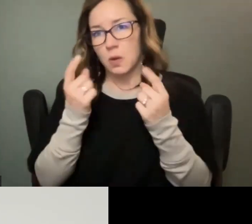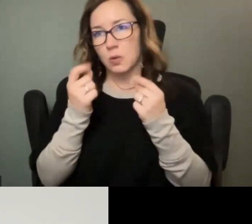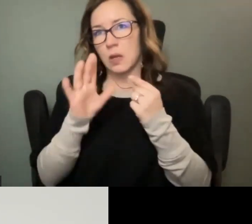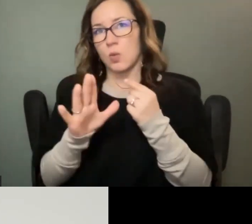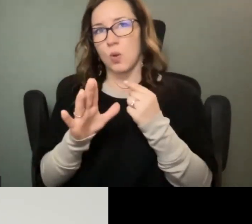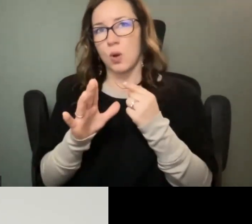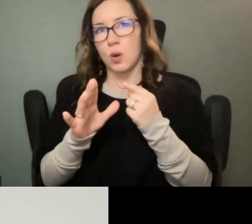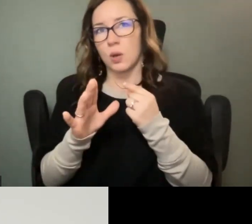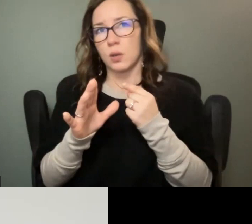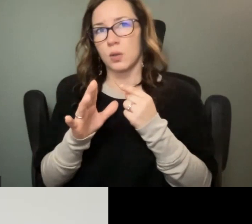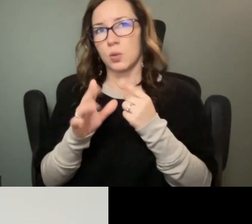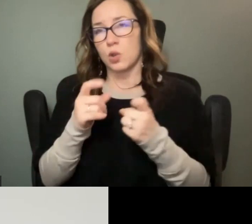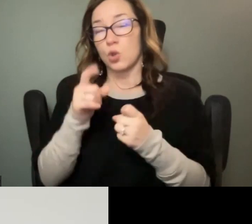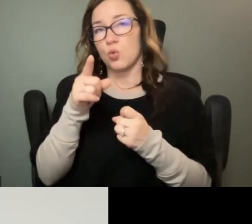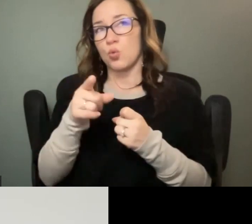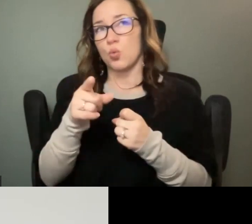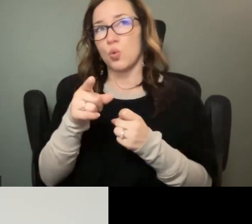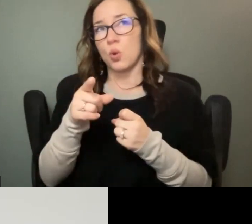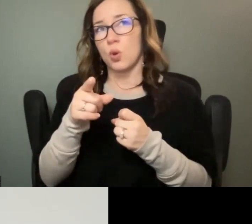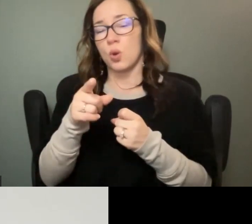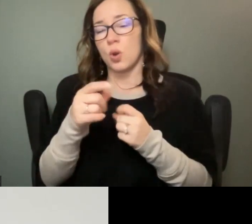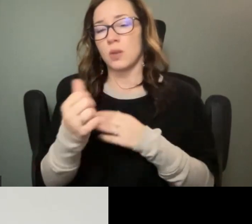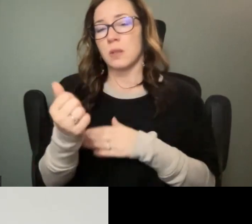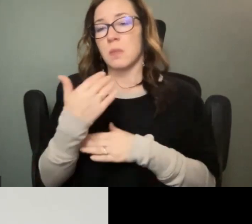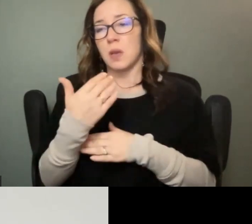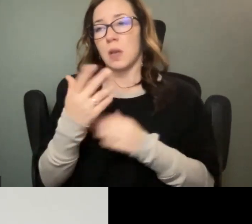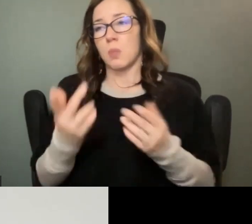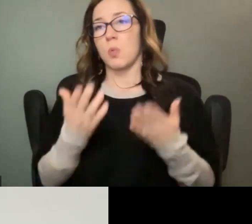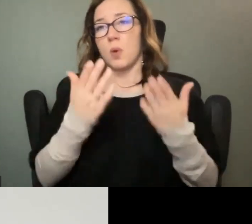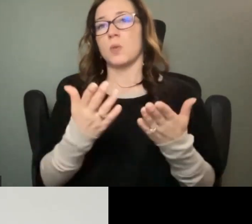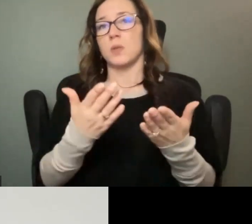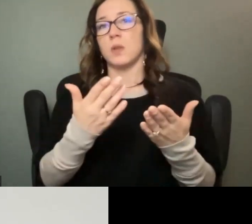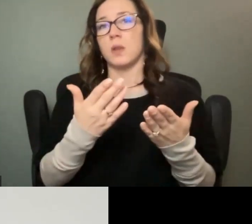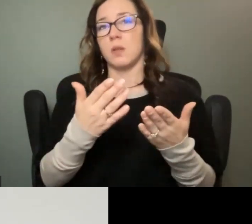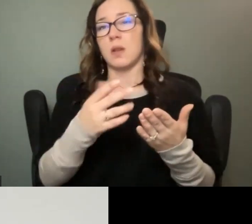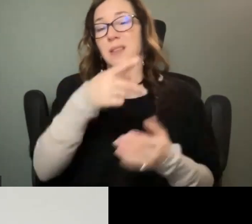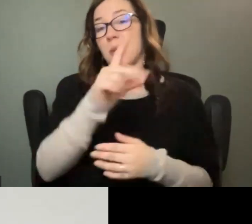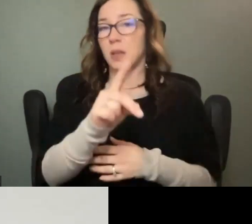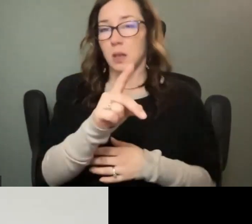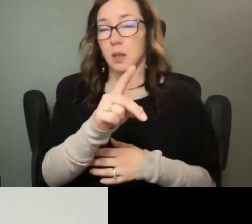you're submitting a resubmitting a